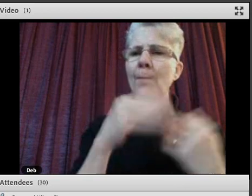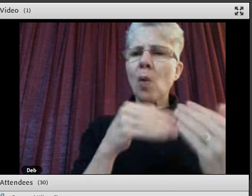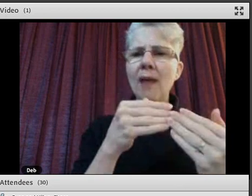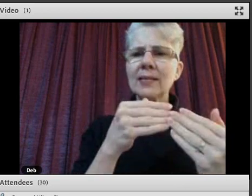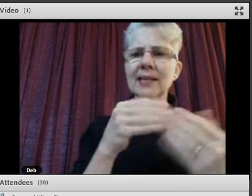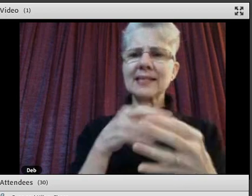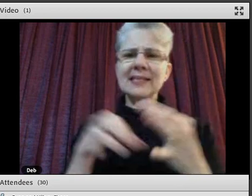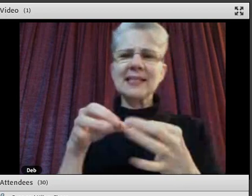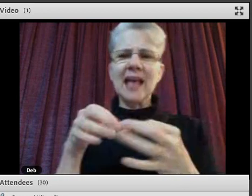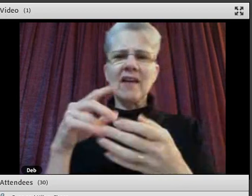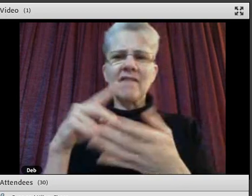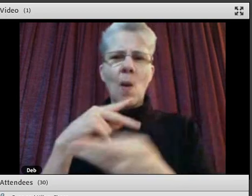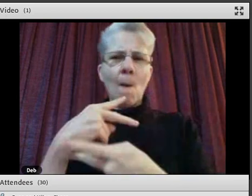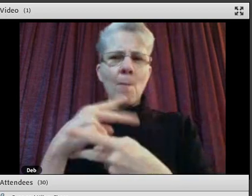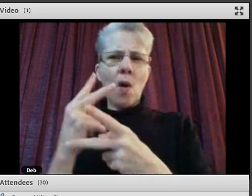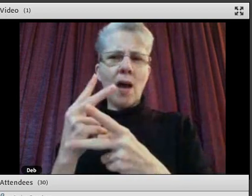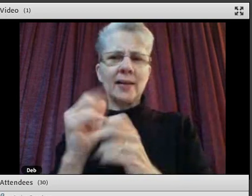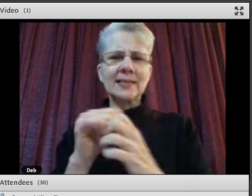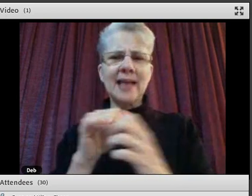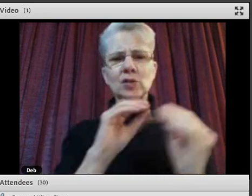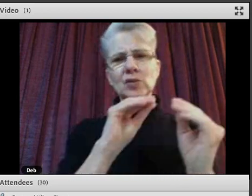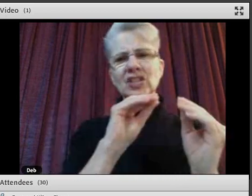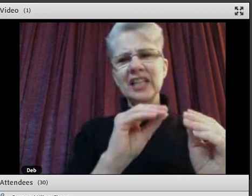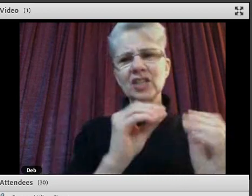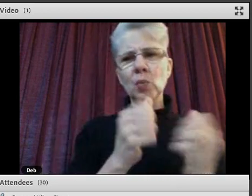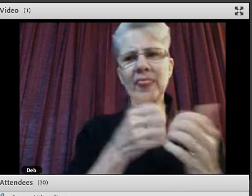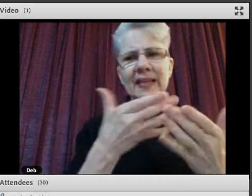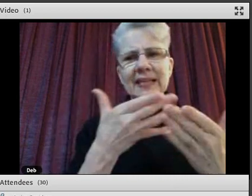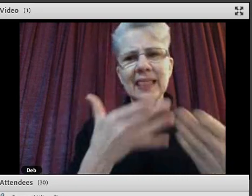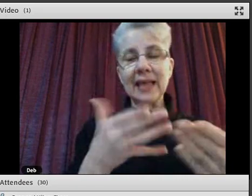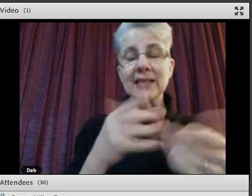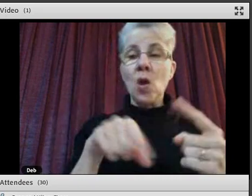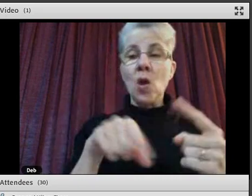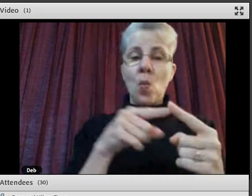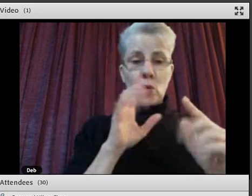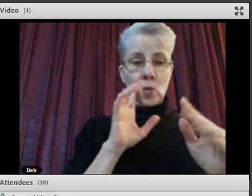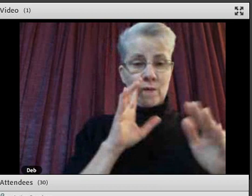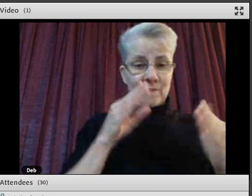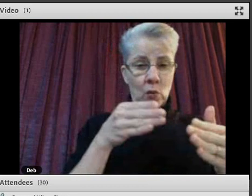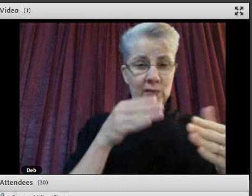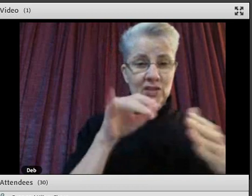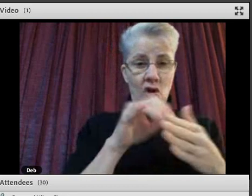and kind of how to teach with these things in mind. When you're focused on the end product,